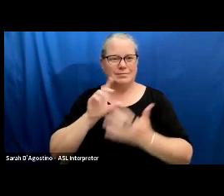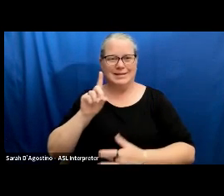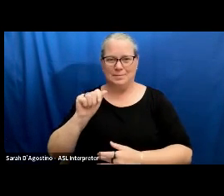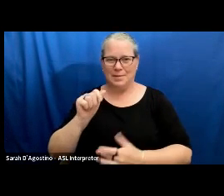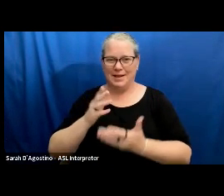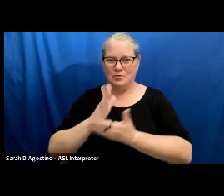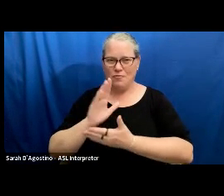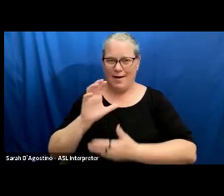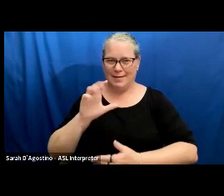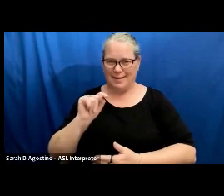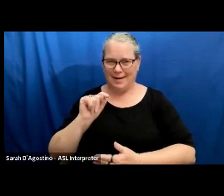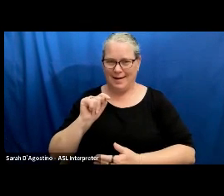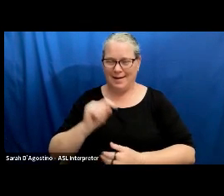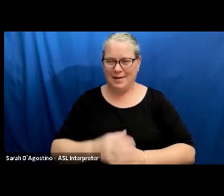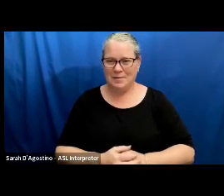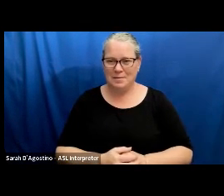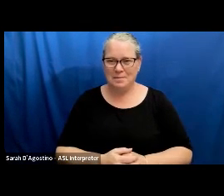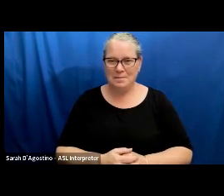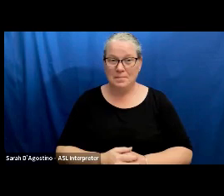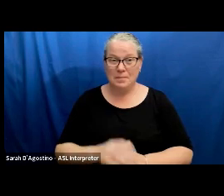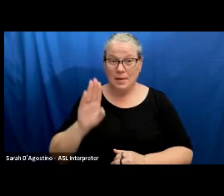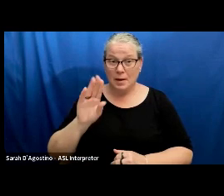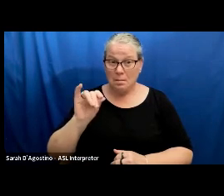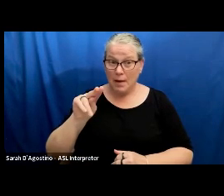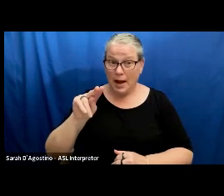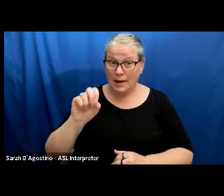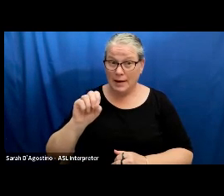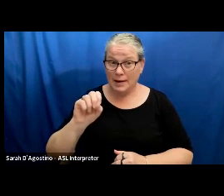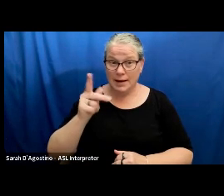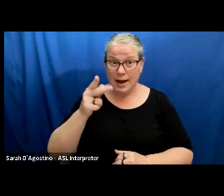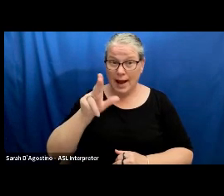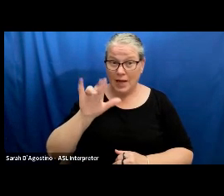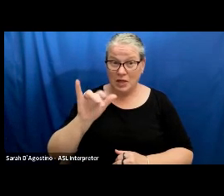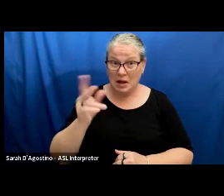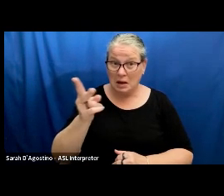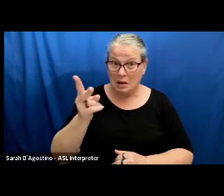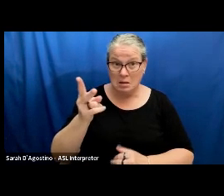um bonnie or kathy i don't know if there was anything that you wanted to add